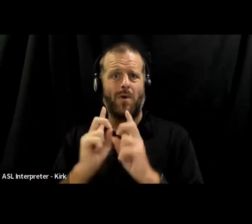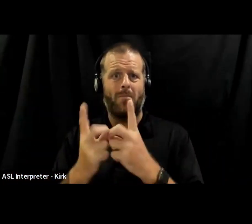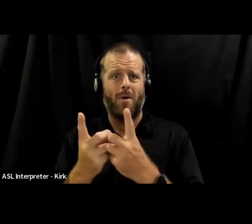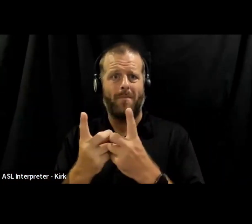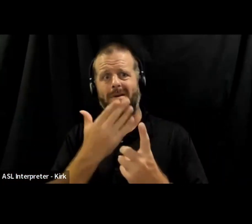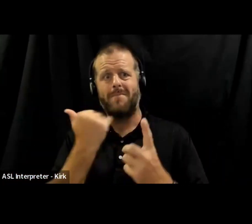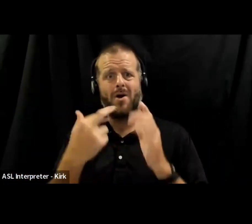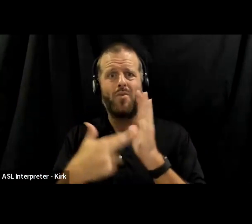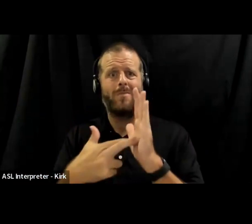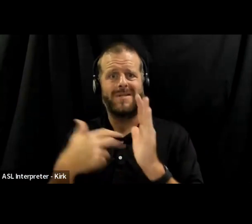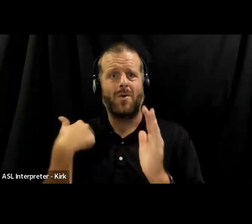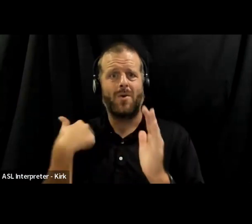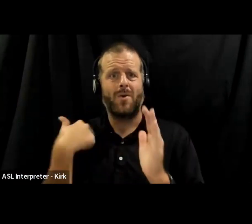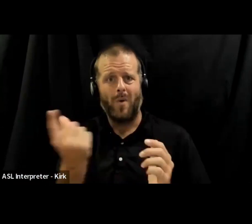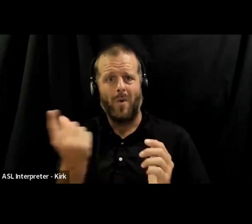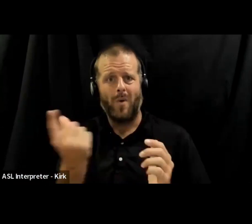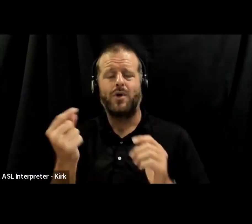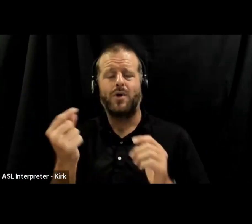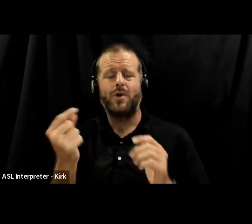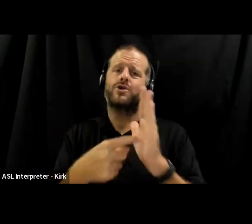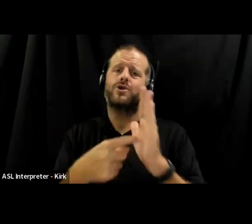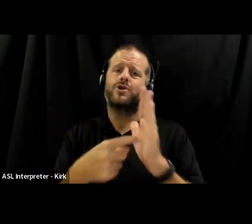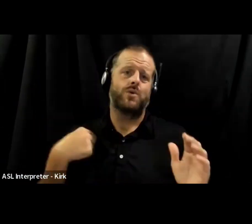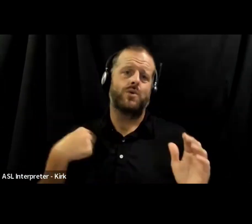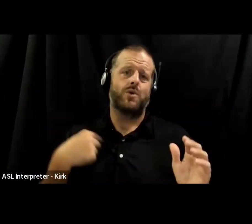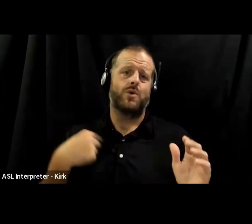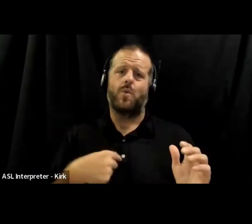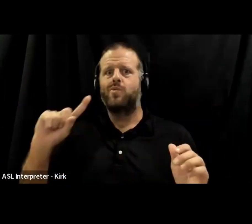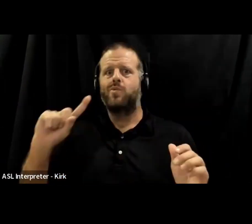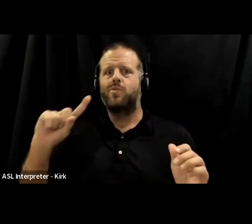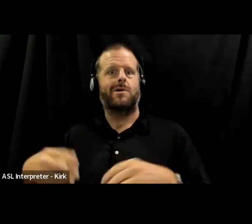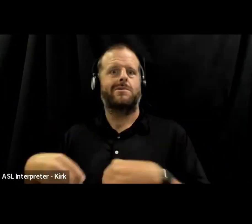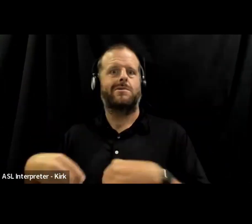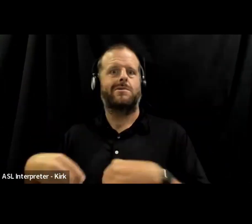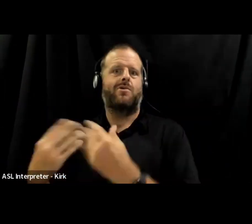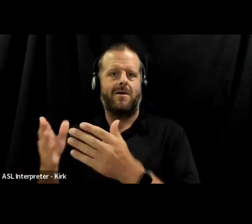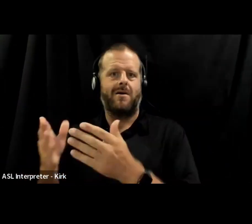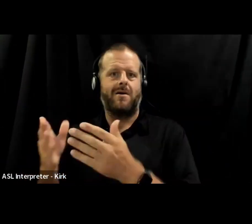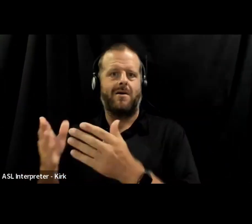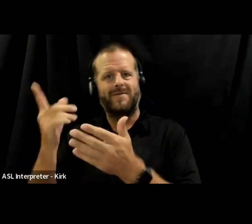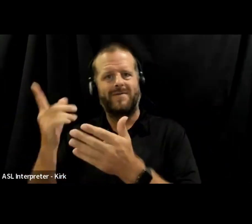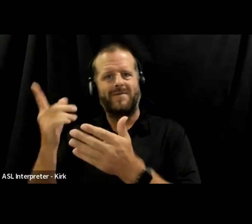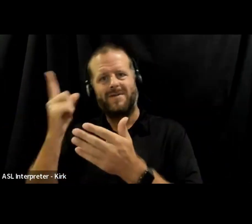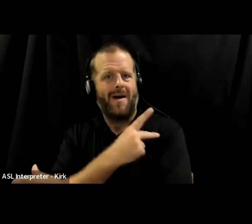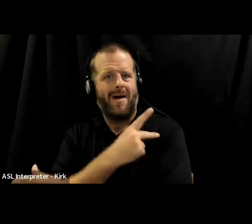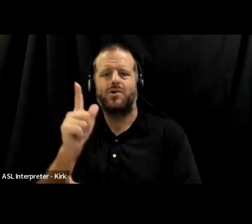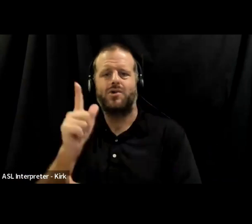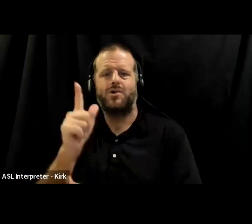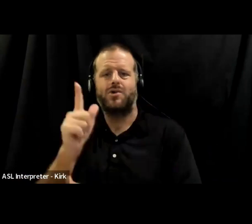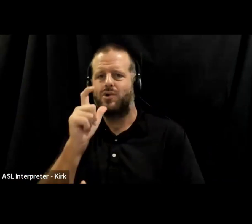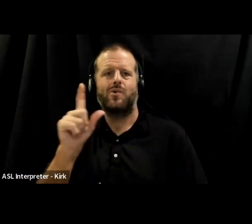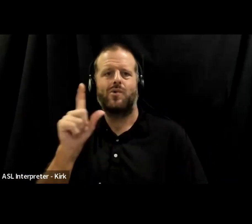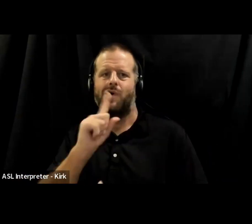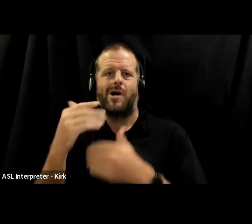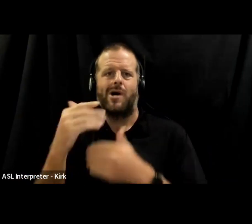do and shows that we do not just provide services for patients who are limited English proficiency.